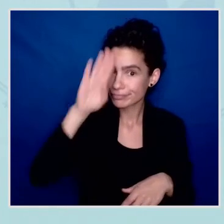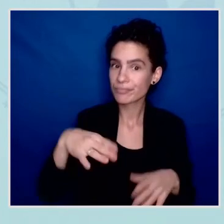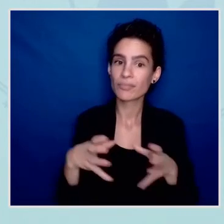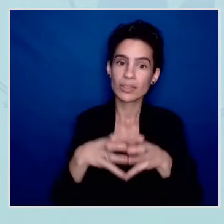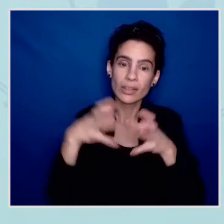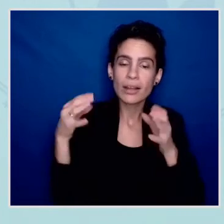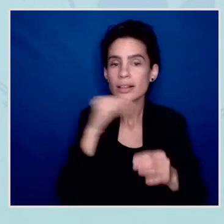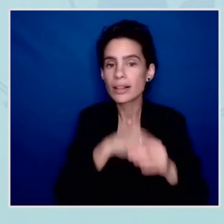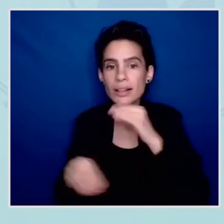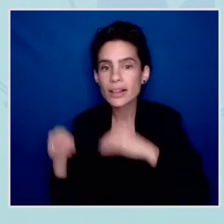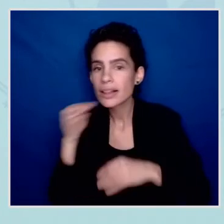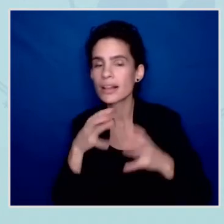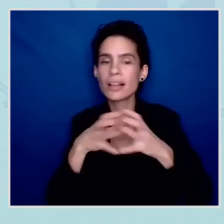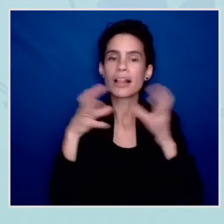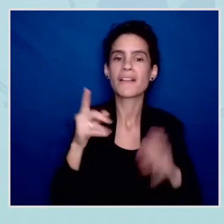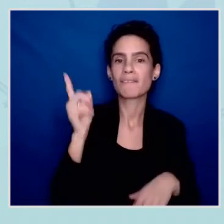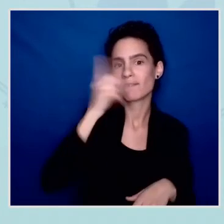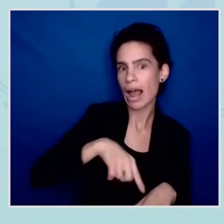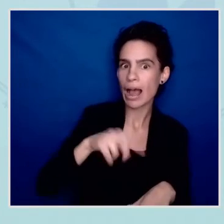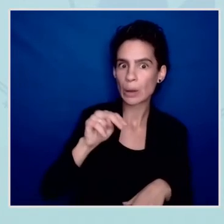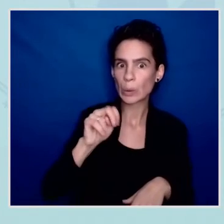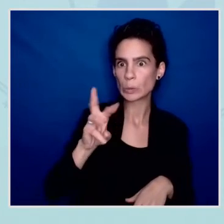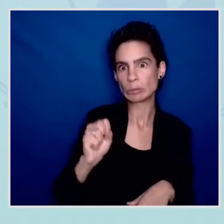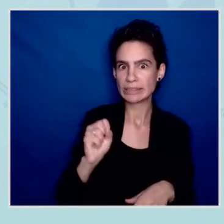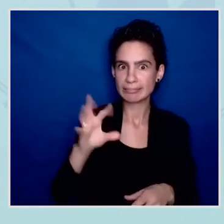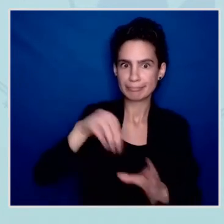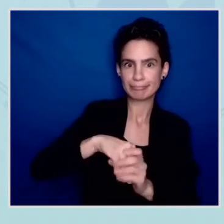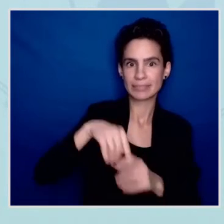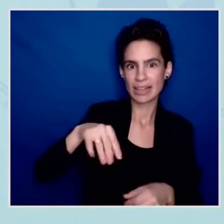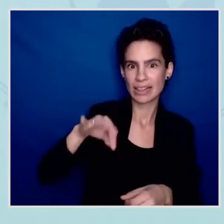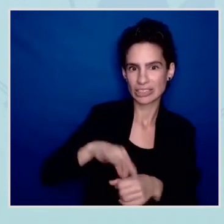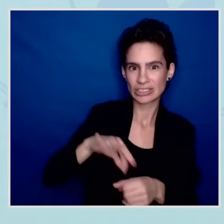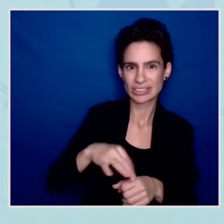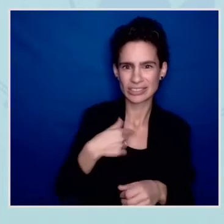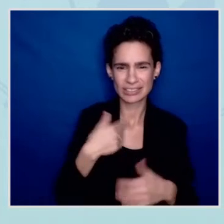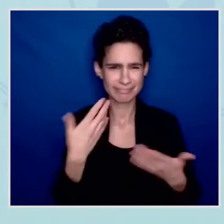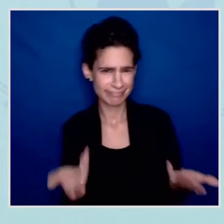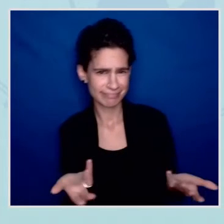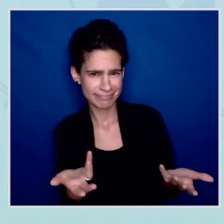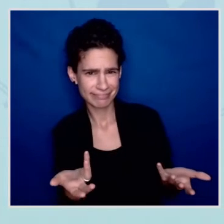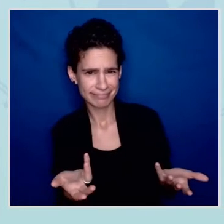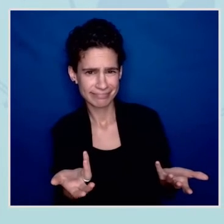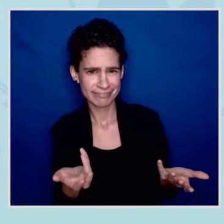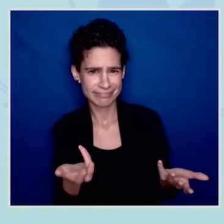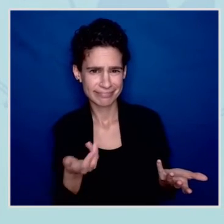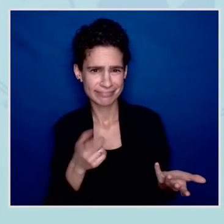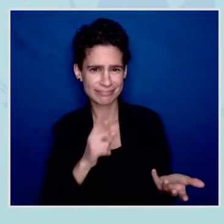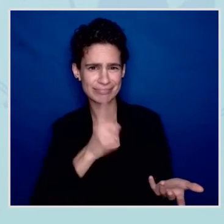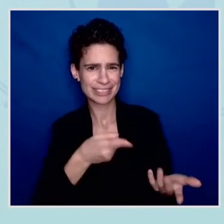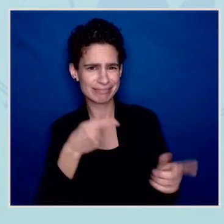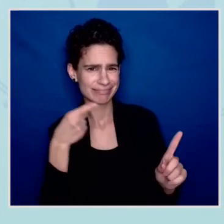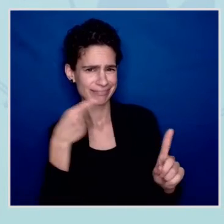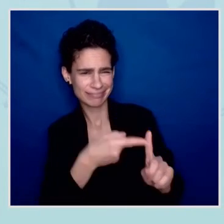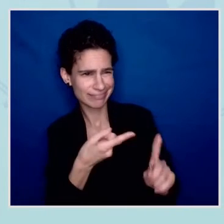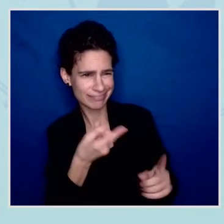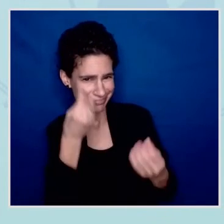SEND, BUT YOU KNOW, DOC, THIS